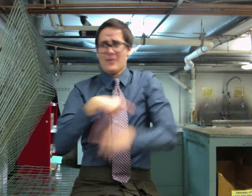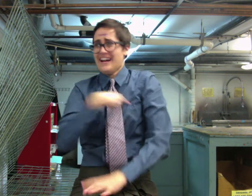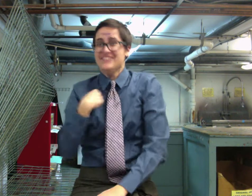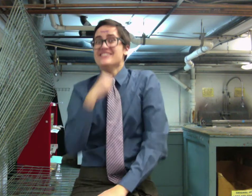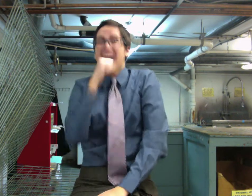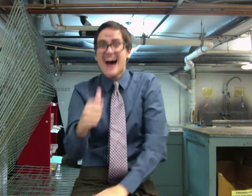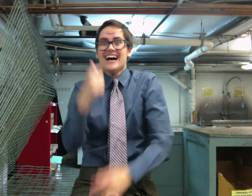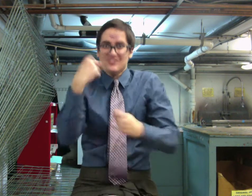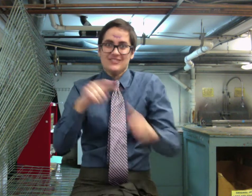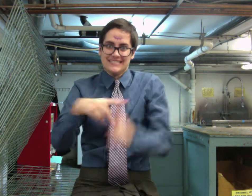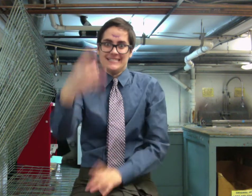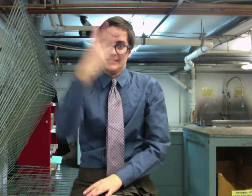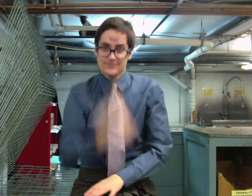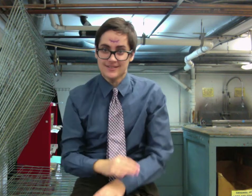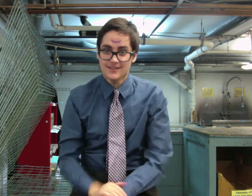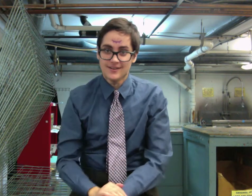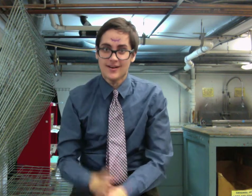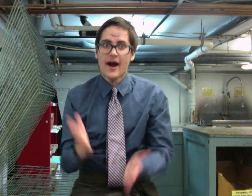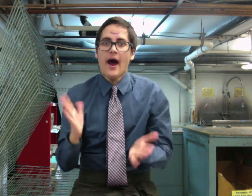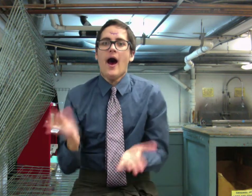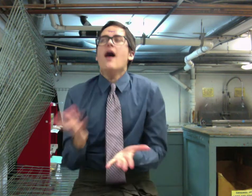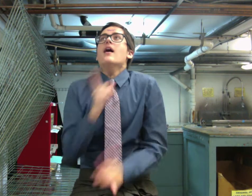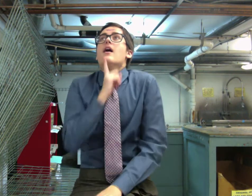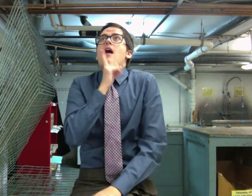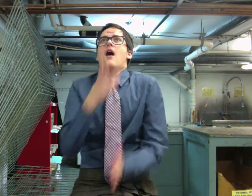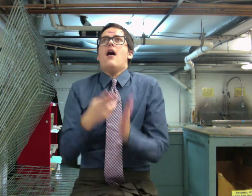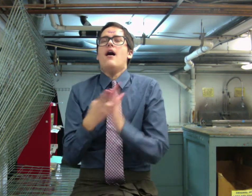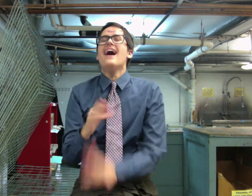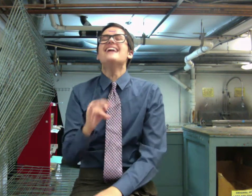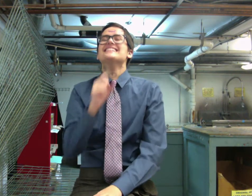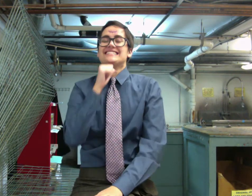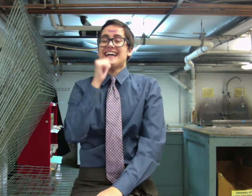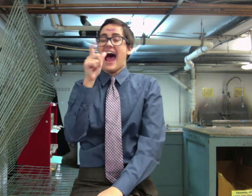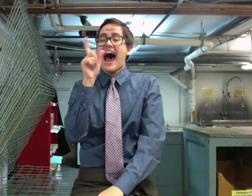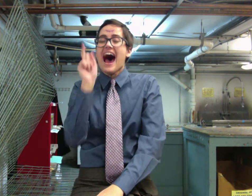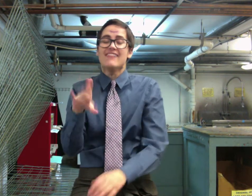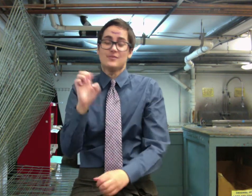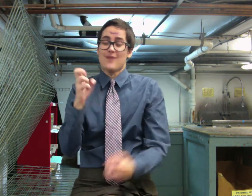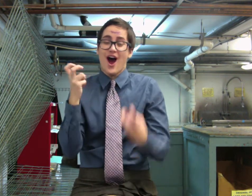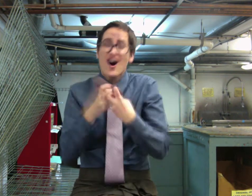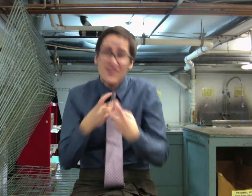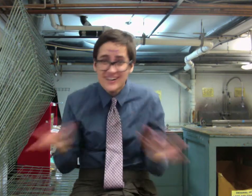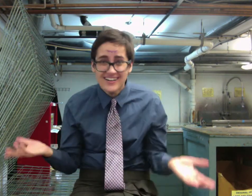trying to sleep. It doesn't have to be hard.